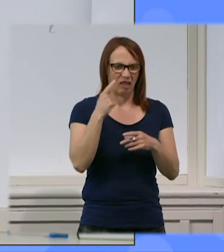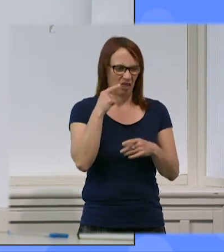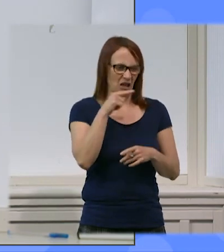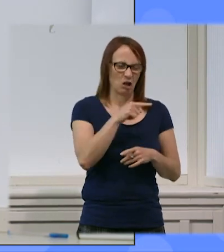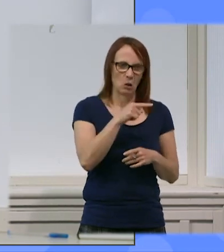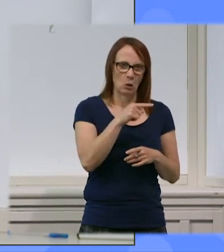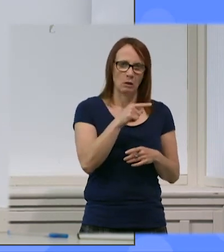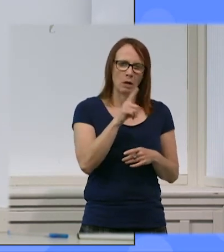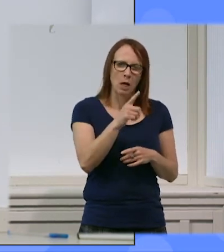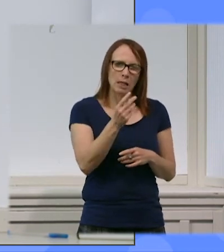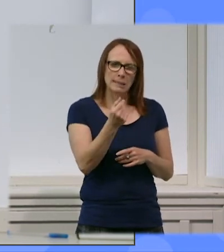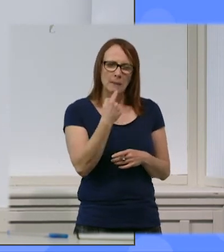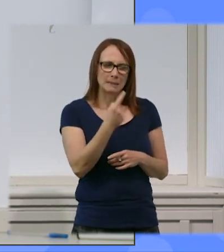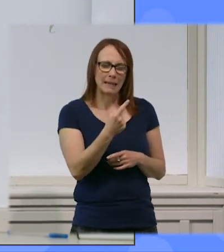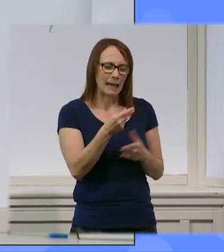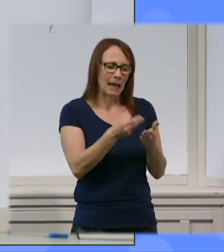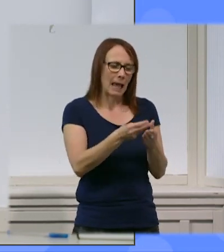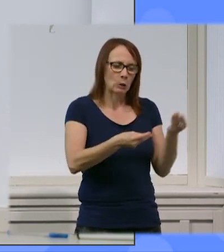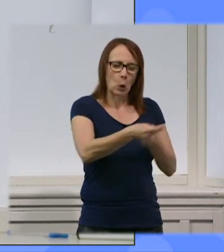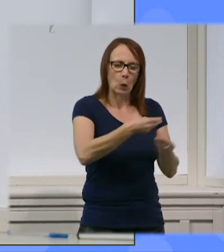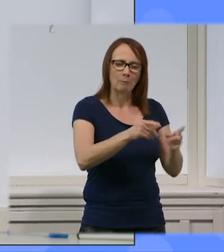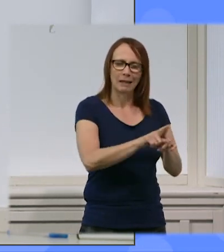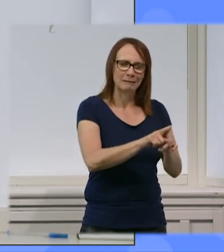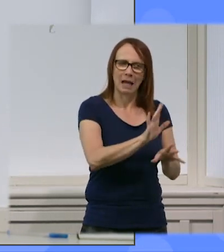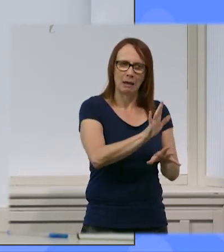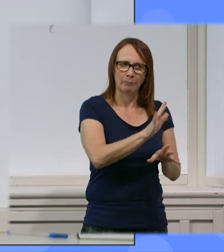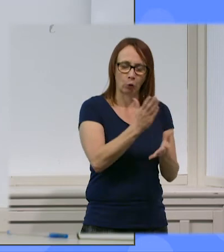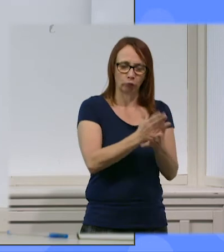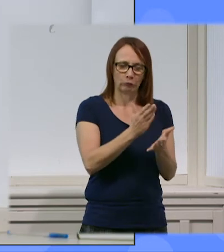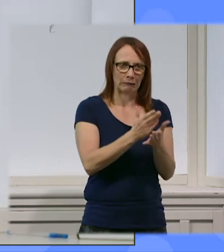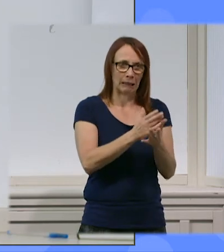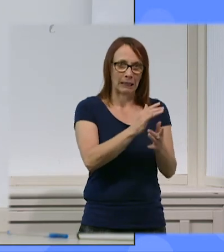but more of a subset of both society and environment and I think Katherine you'll